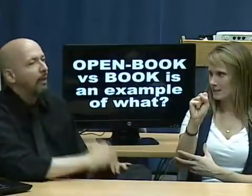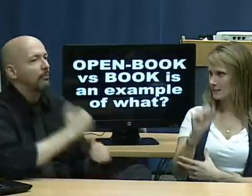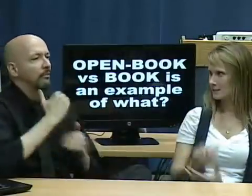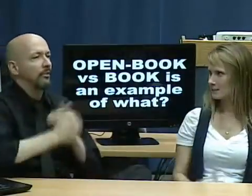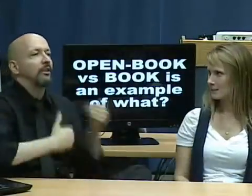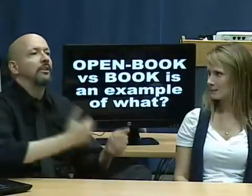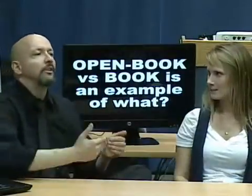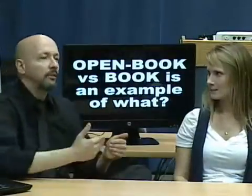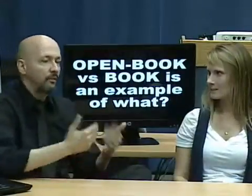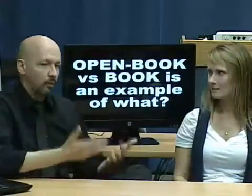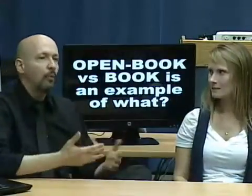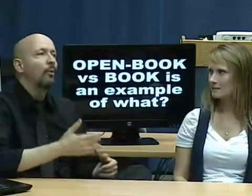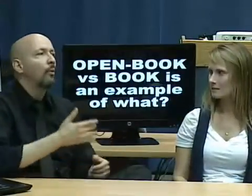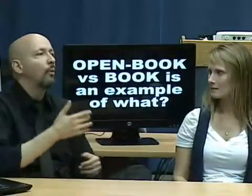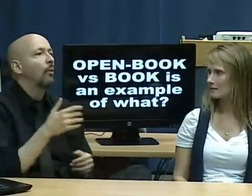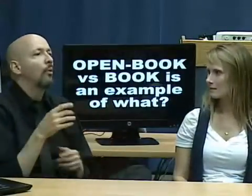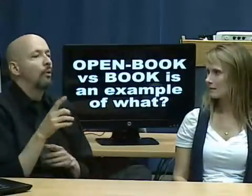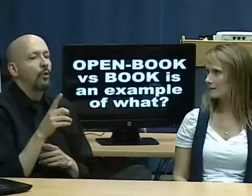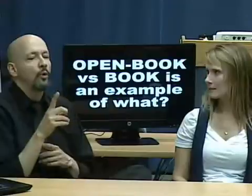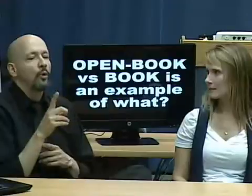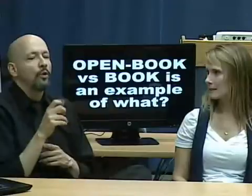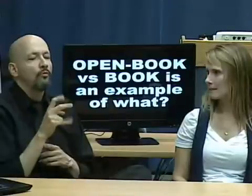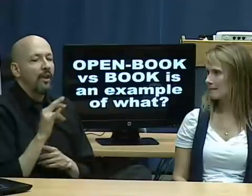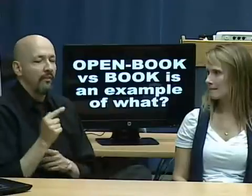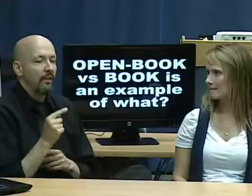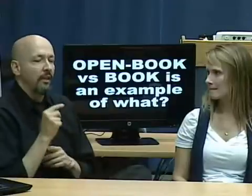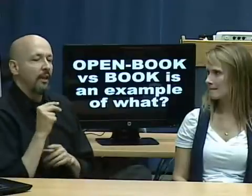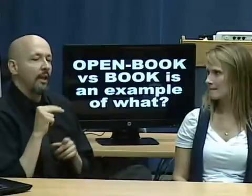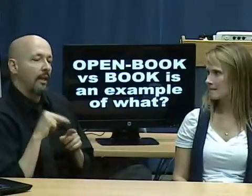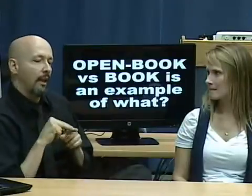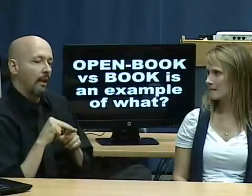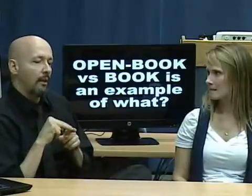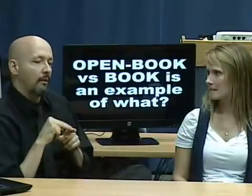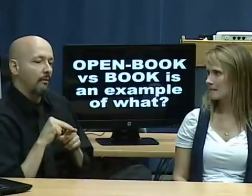Process. It's the process of deriving a noun